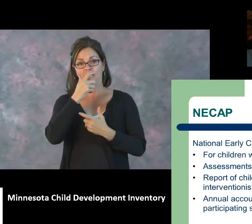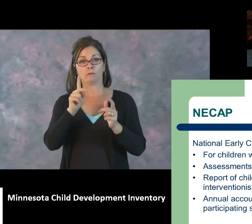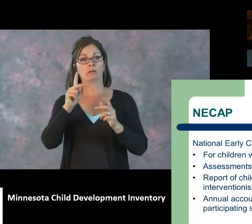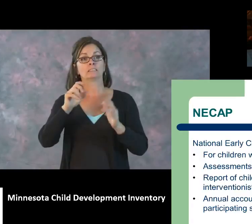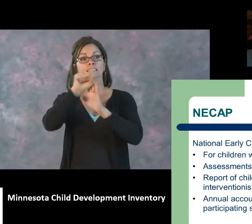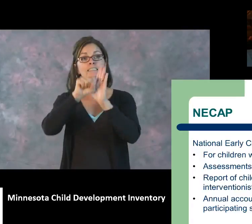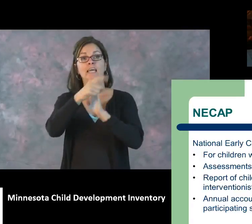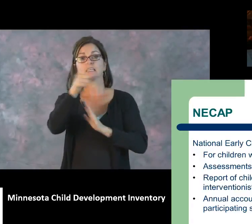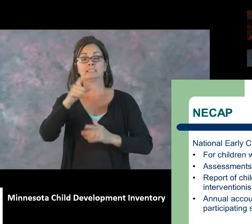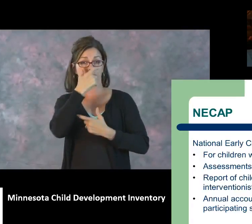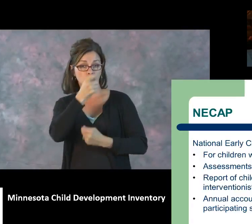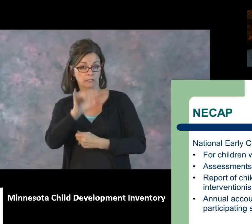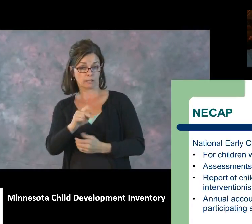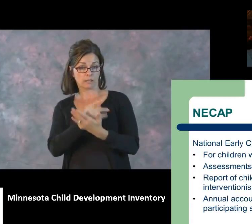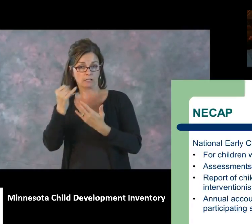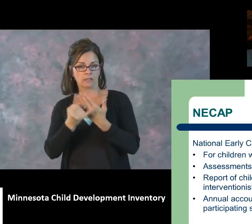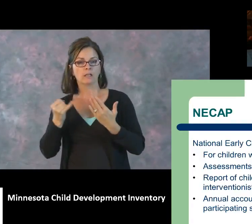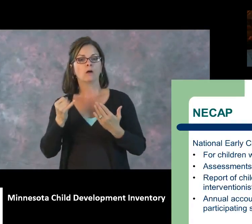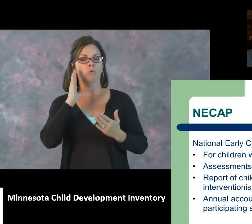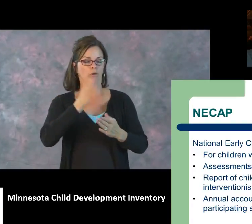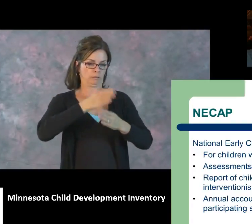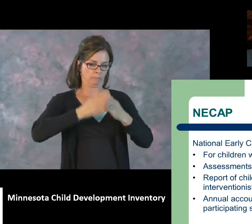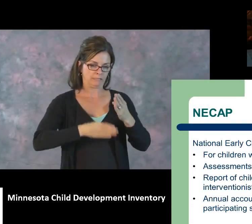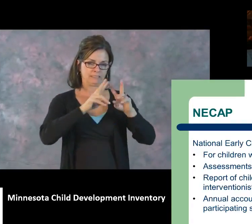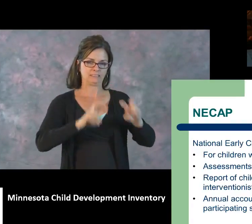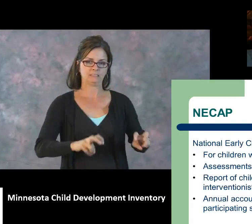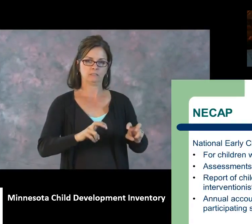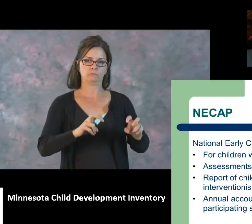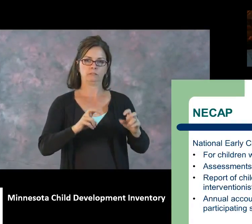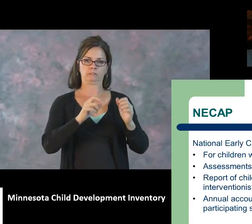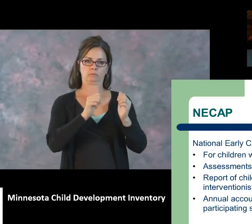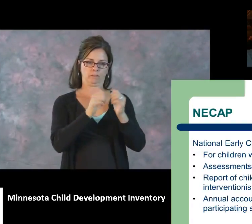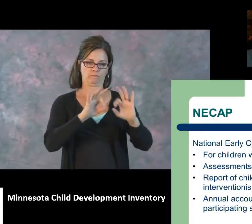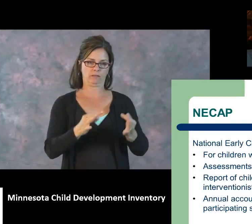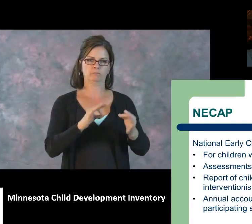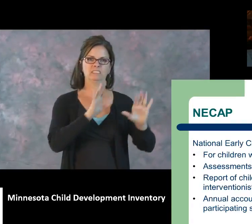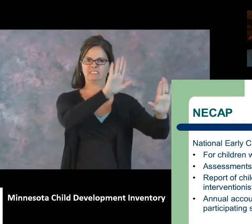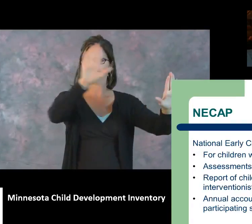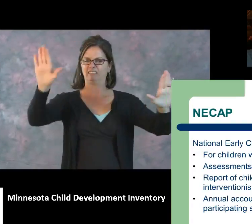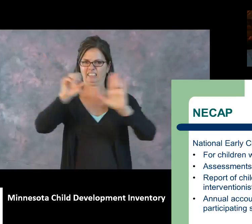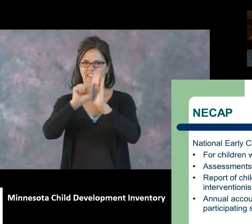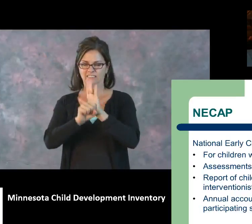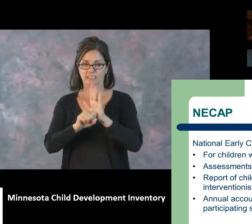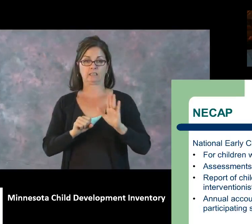the assessments with families in their state, send the assessments to the University Colorado,